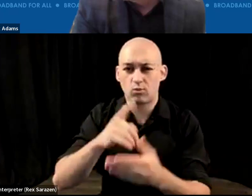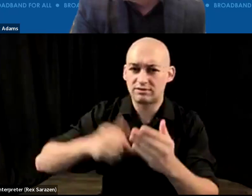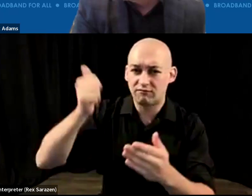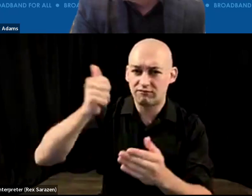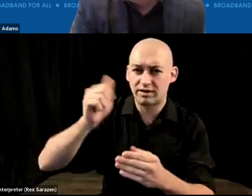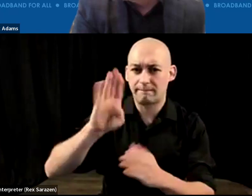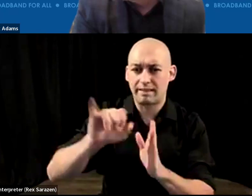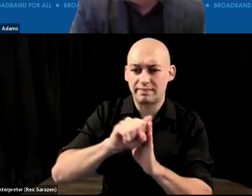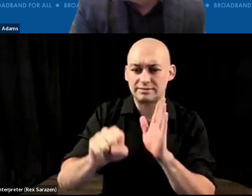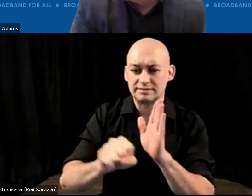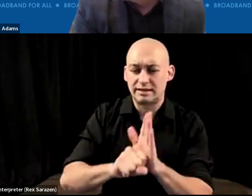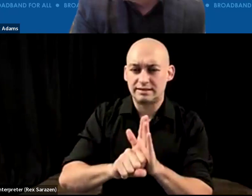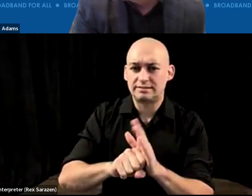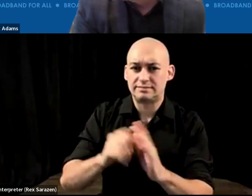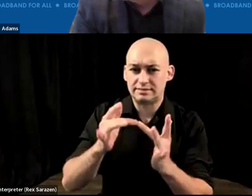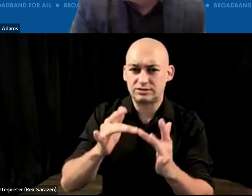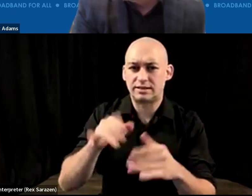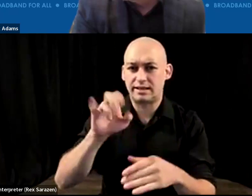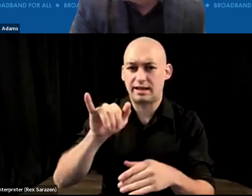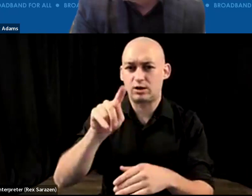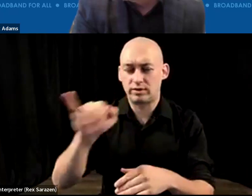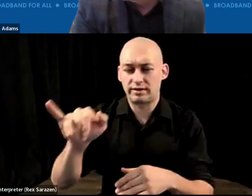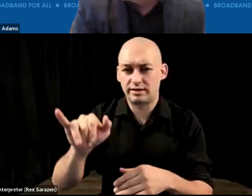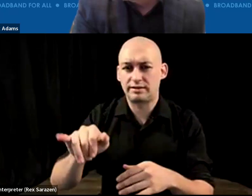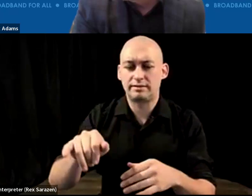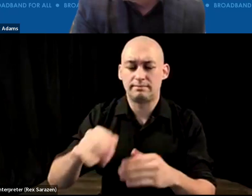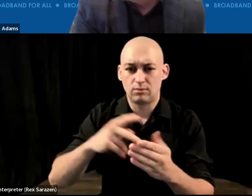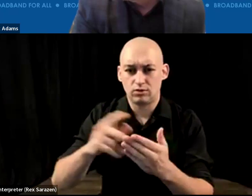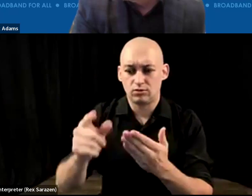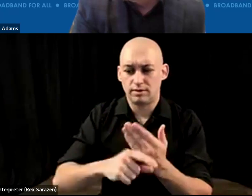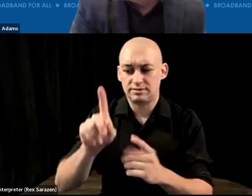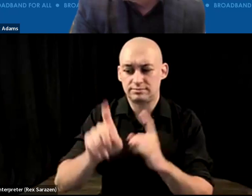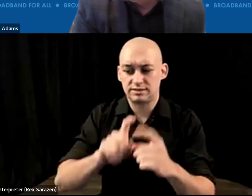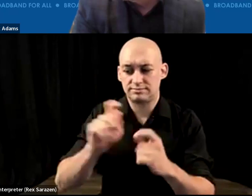equity capacity grant program? And their question is specifically, is it their understanding is